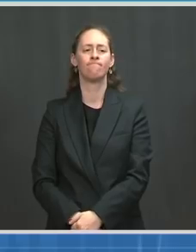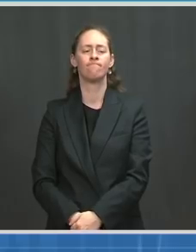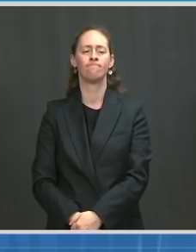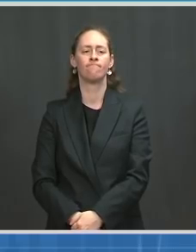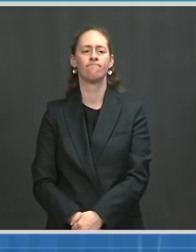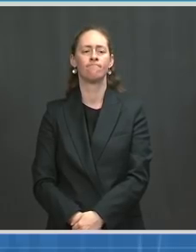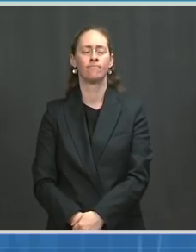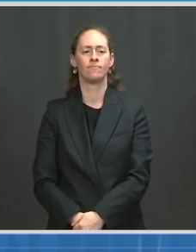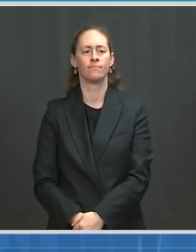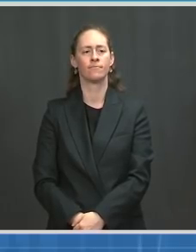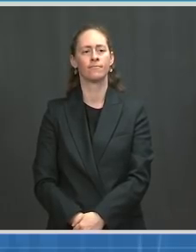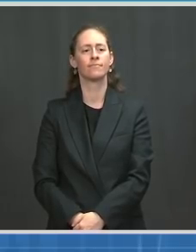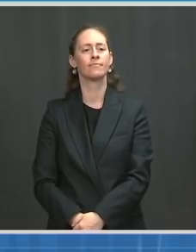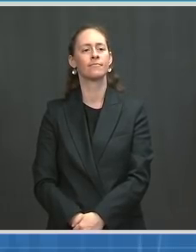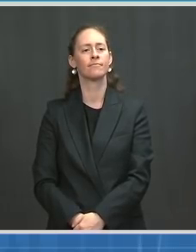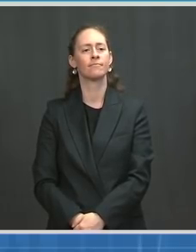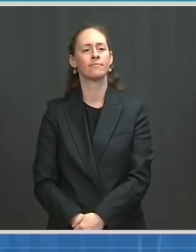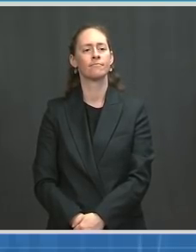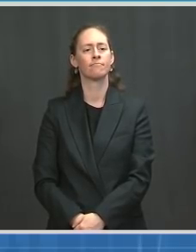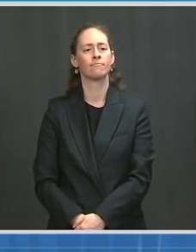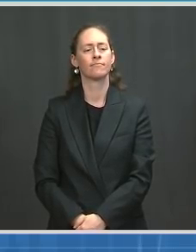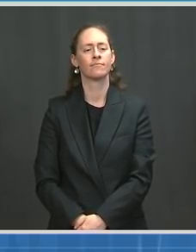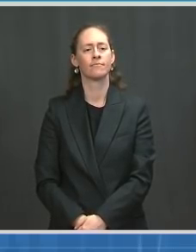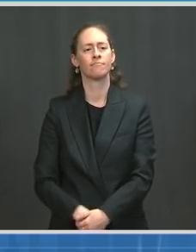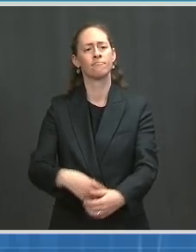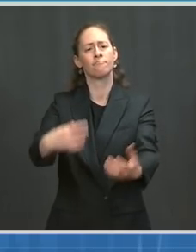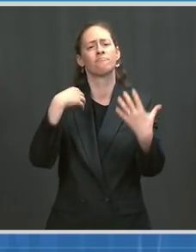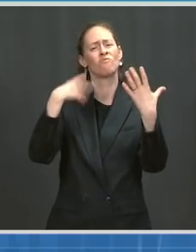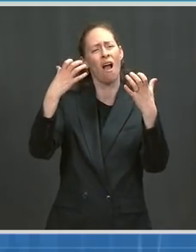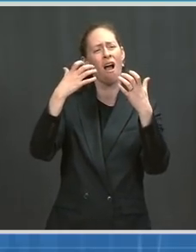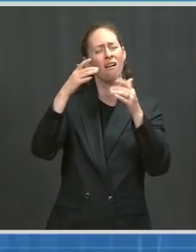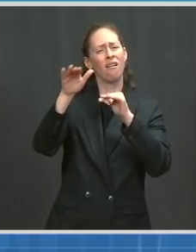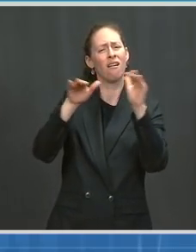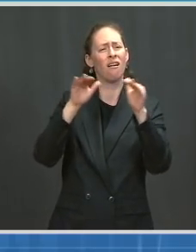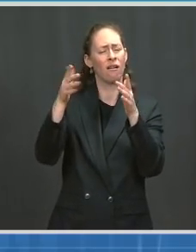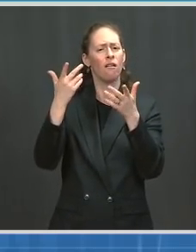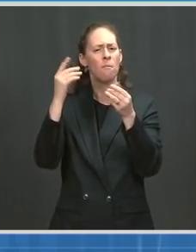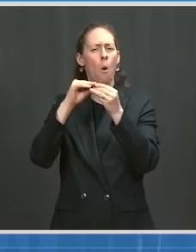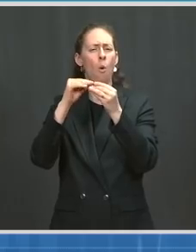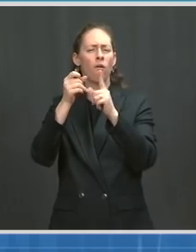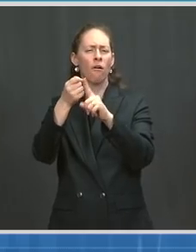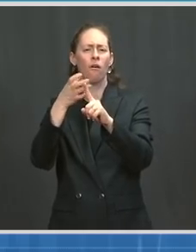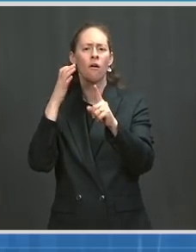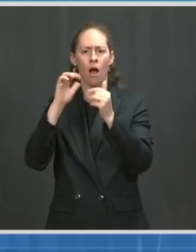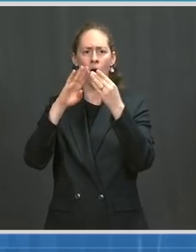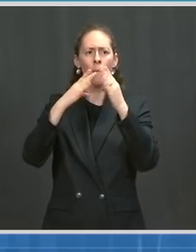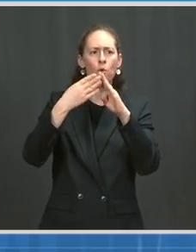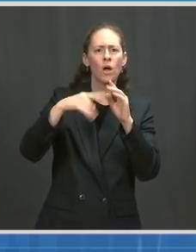Each day, CDC, in collaboration with partners across the government, releases a Community Profile Report,